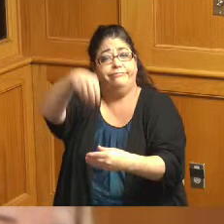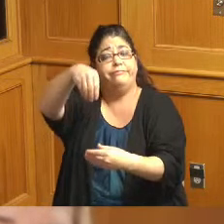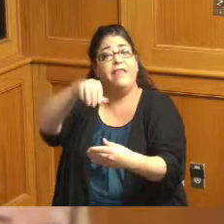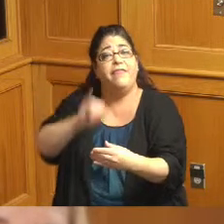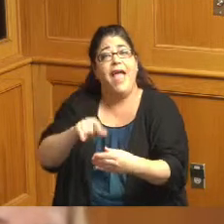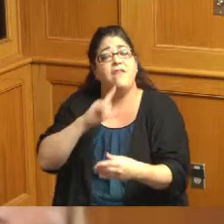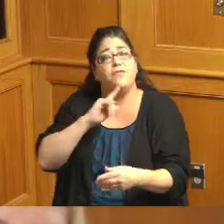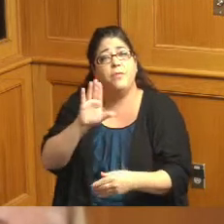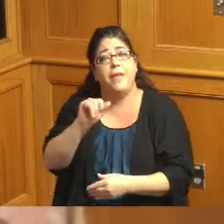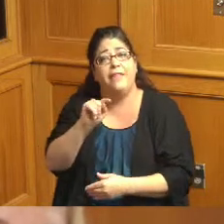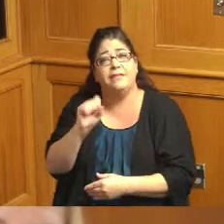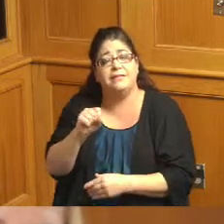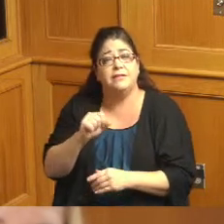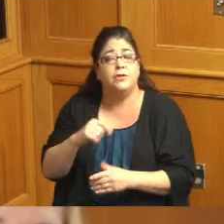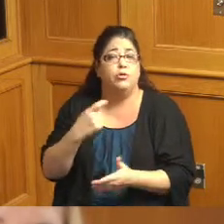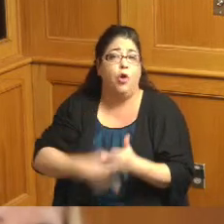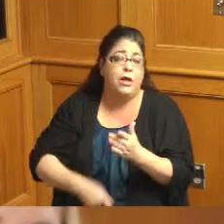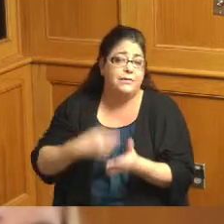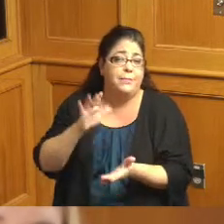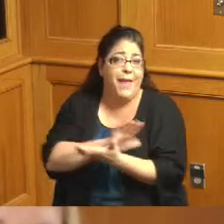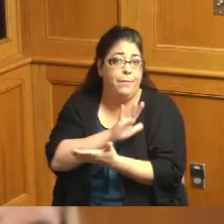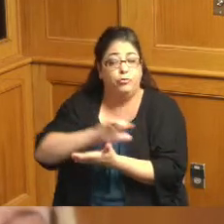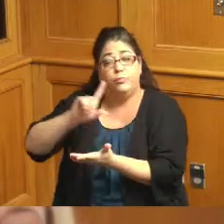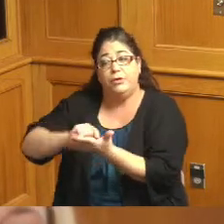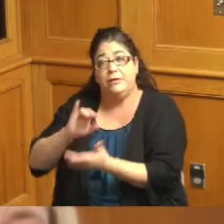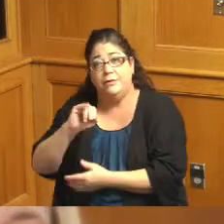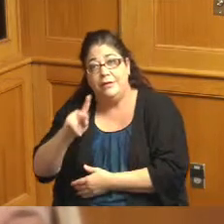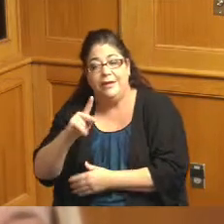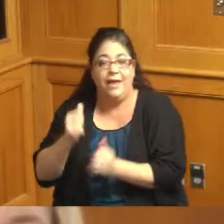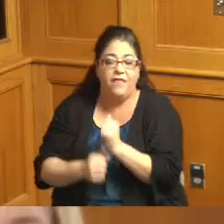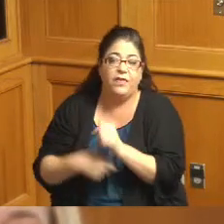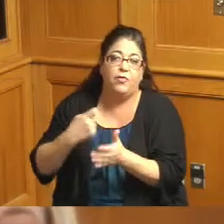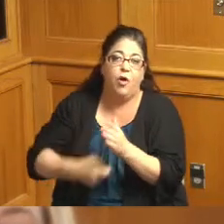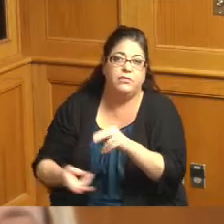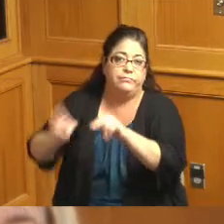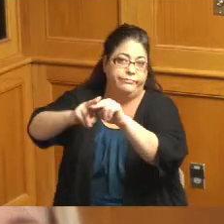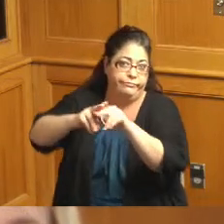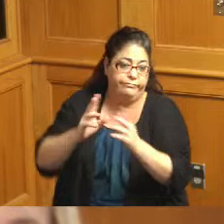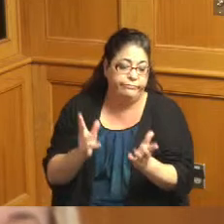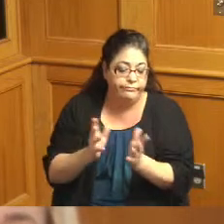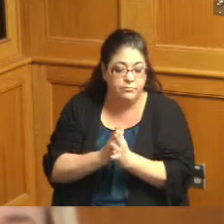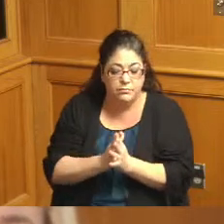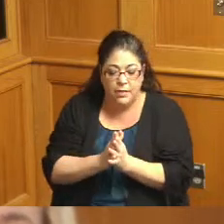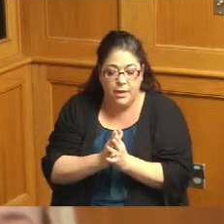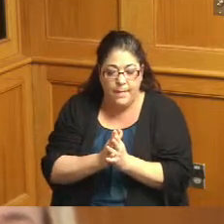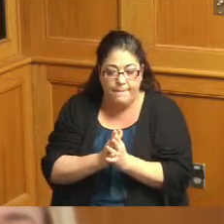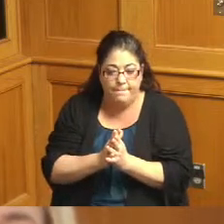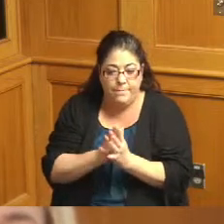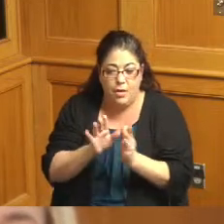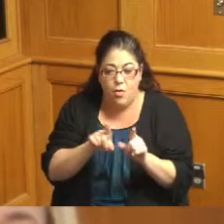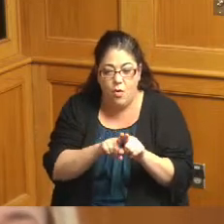departments have mentioned the cost of paper and printing has gone up a great deal also some of our